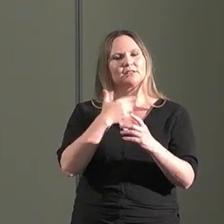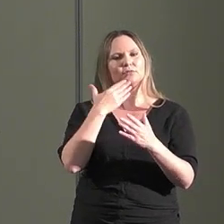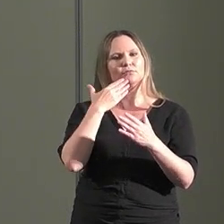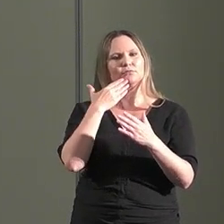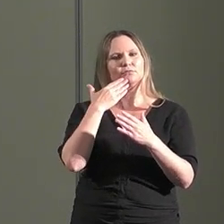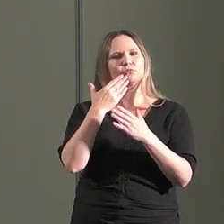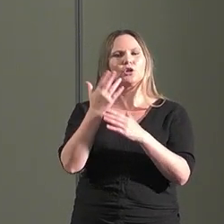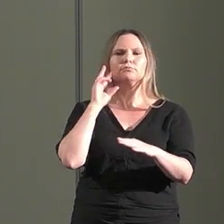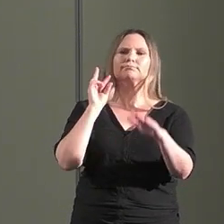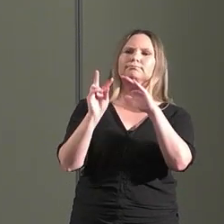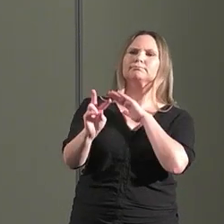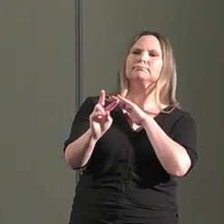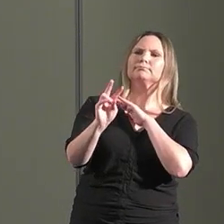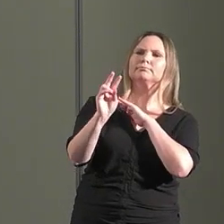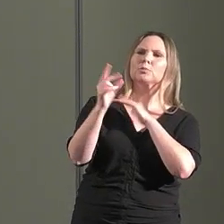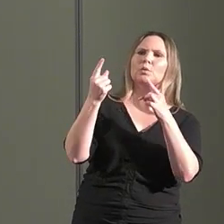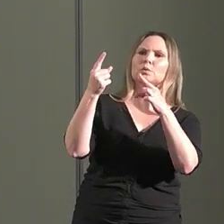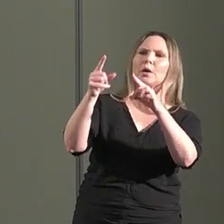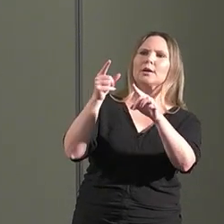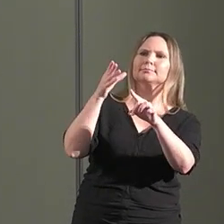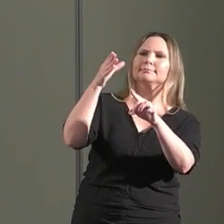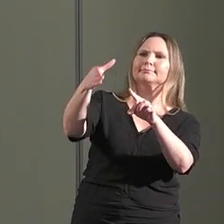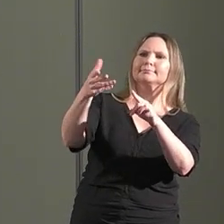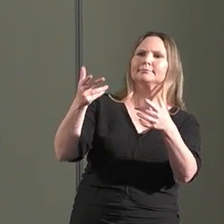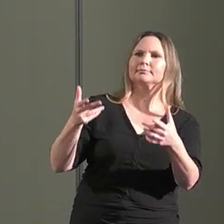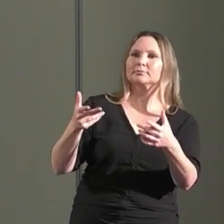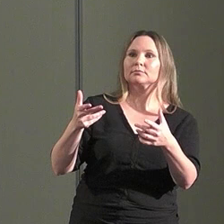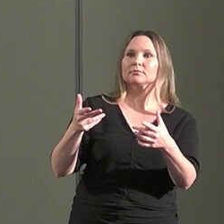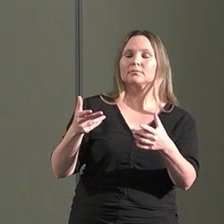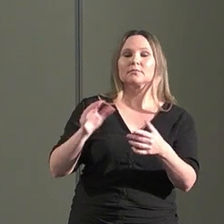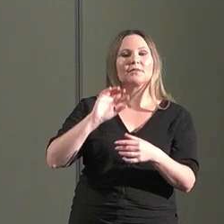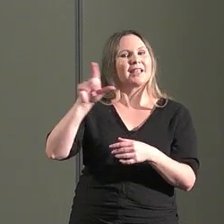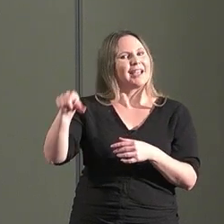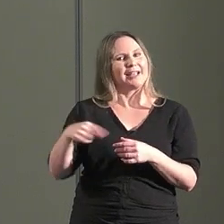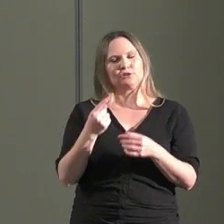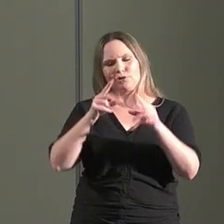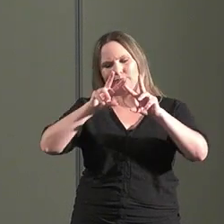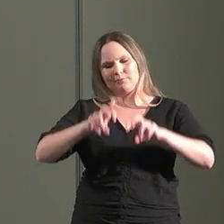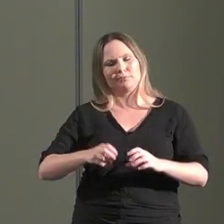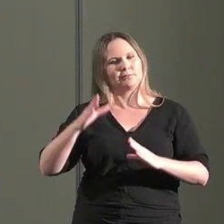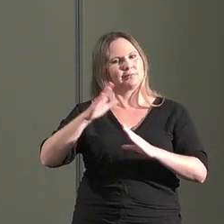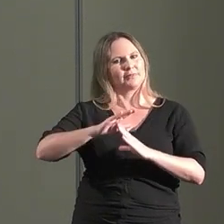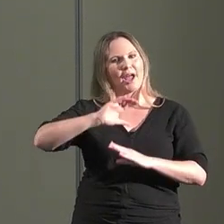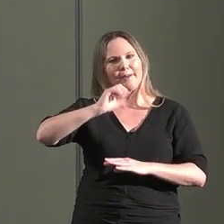know, indication of where things are headed it just looks at the top 10 web pages.